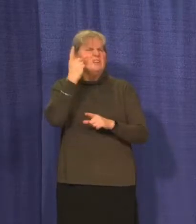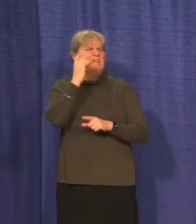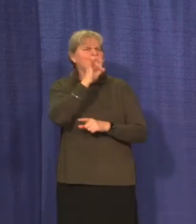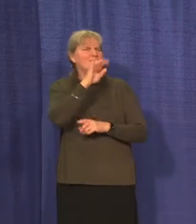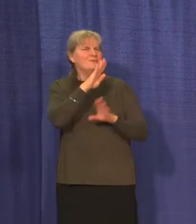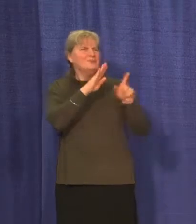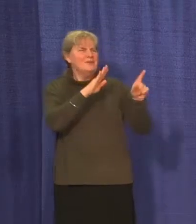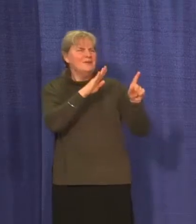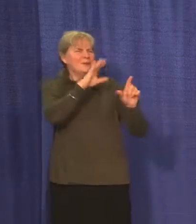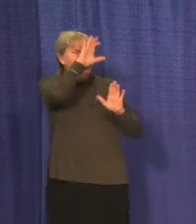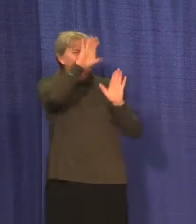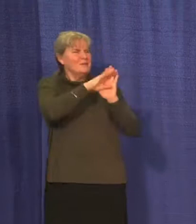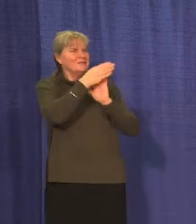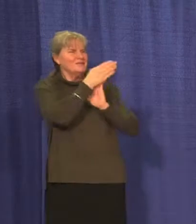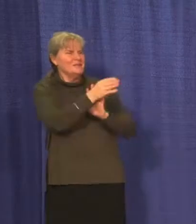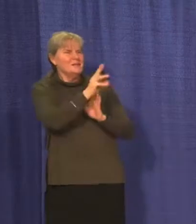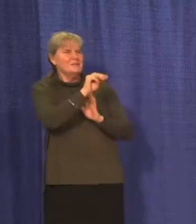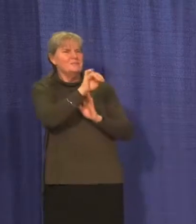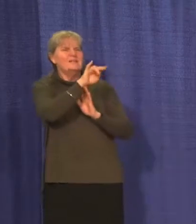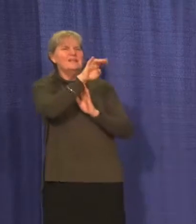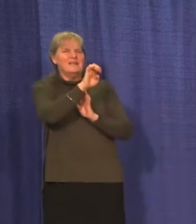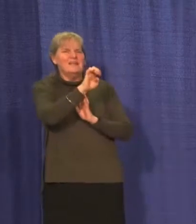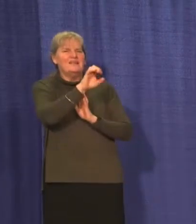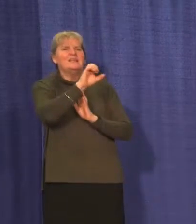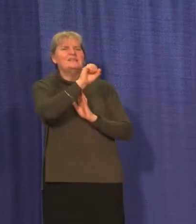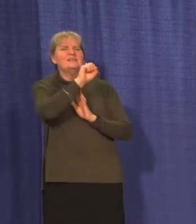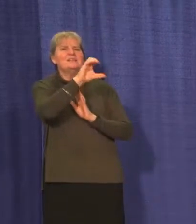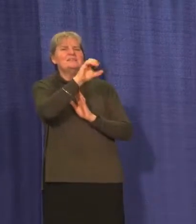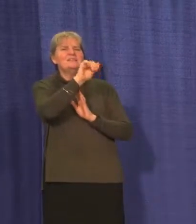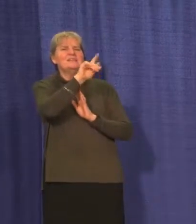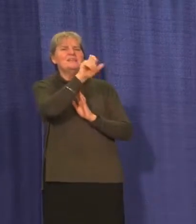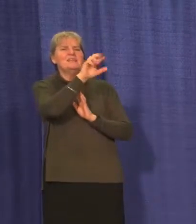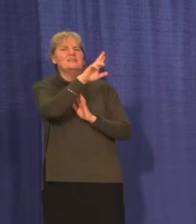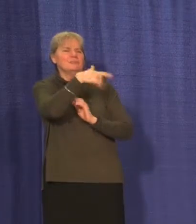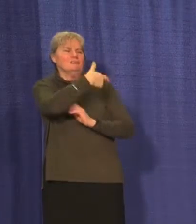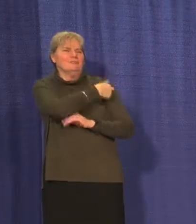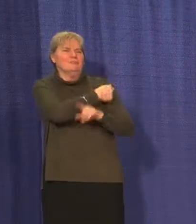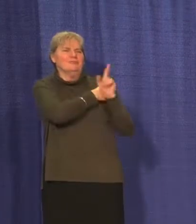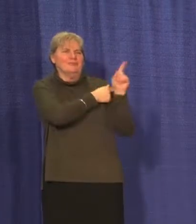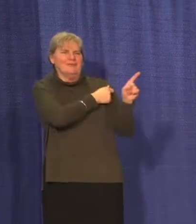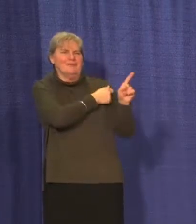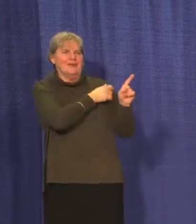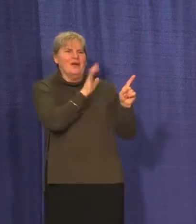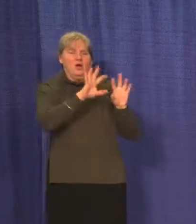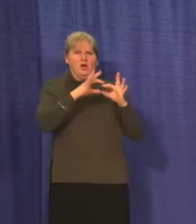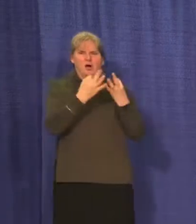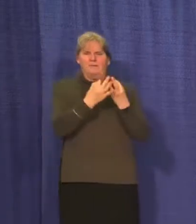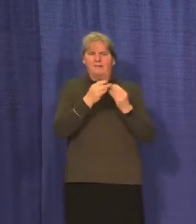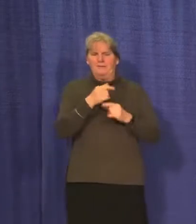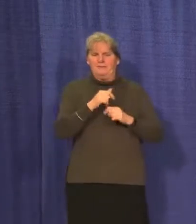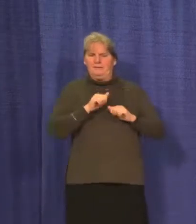You will see on Facebook, the pictures of her getting her shocked. Her family was hesitant because